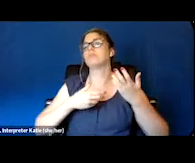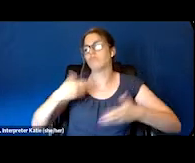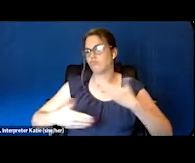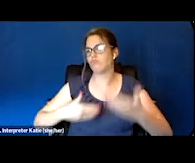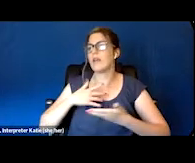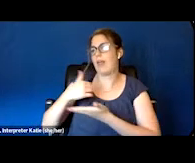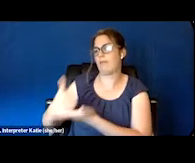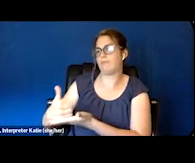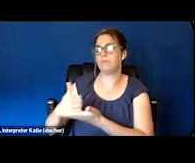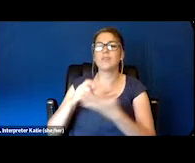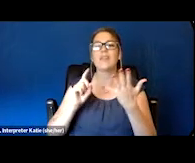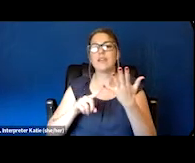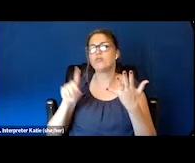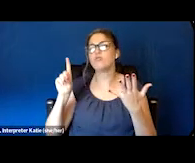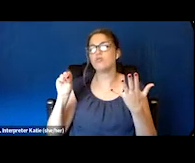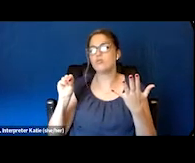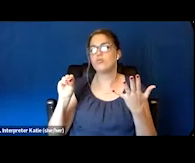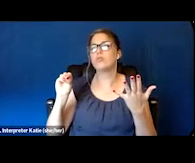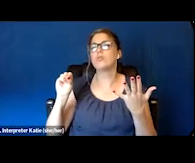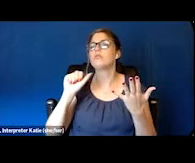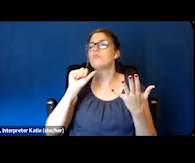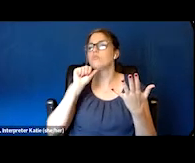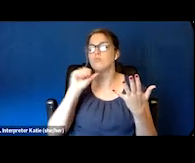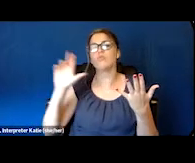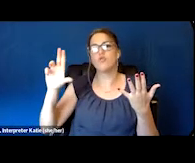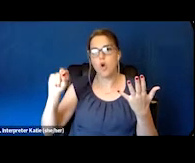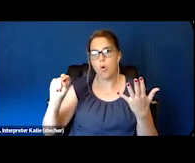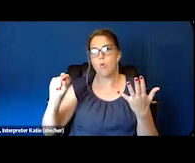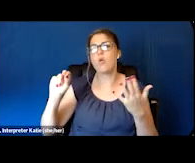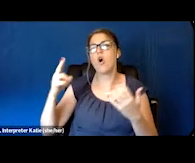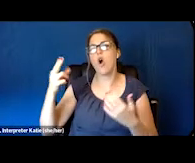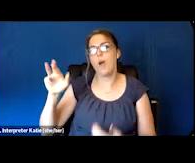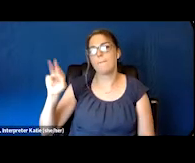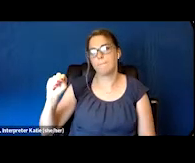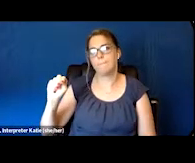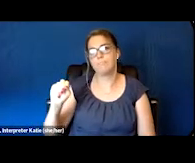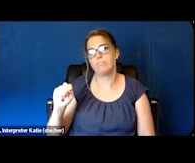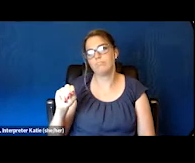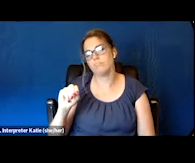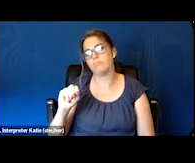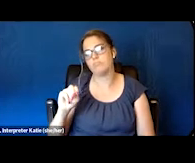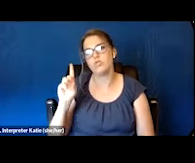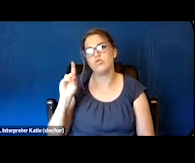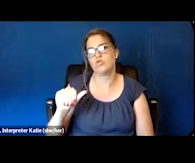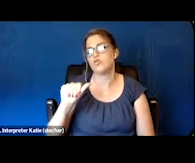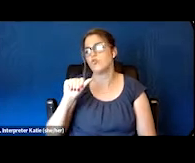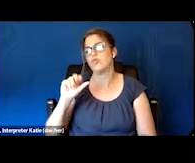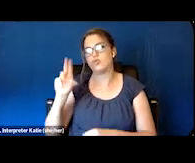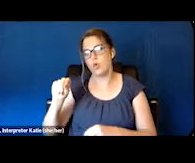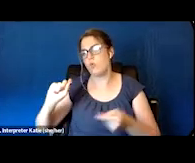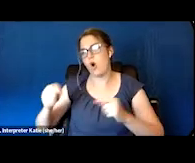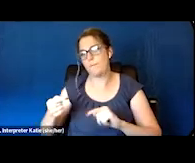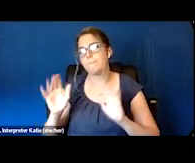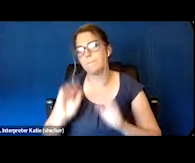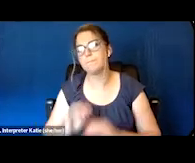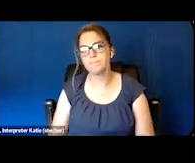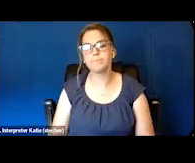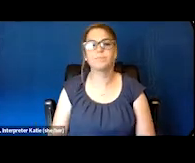Next slide, all right. So this is a bit of a refresher from our first session, session one,